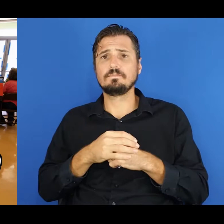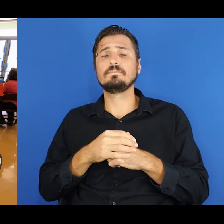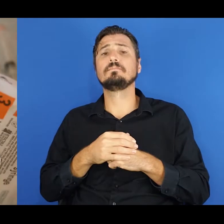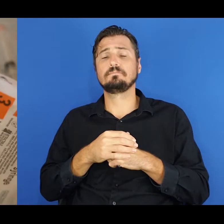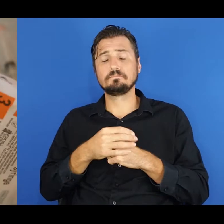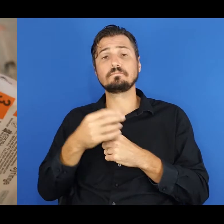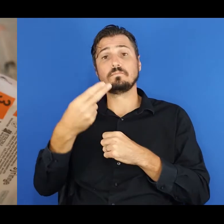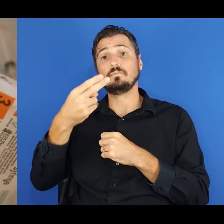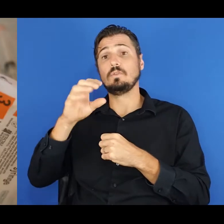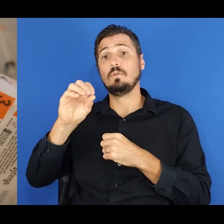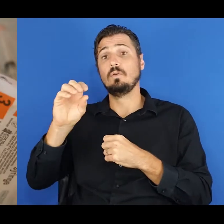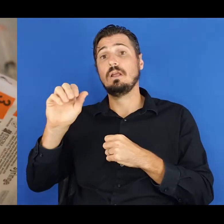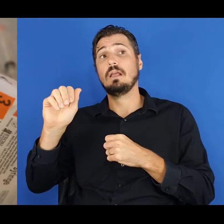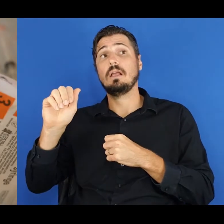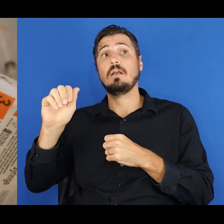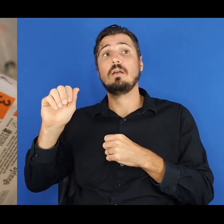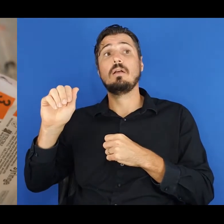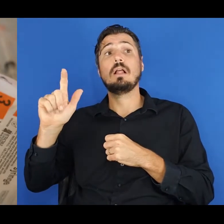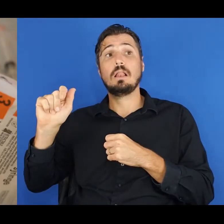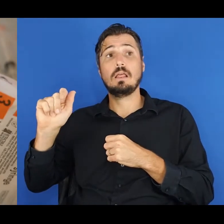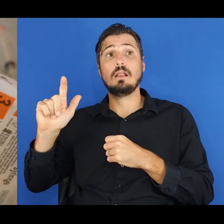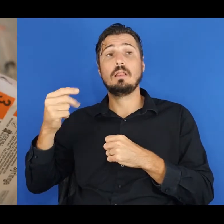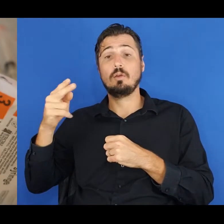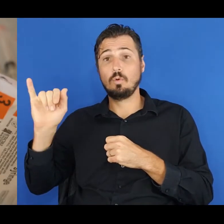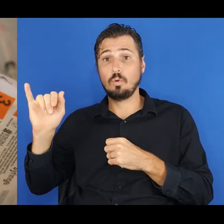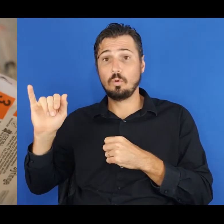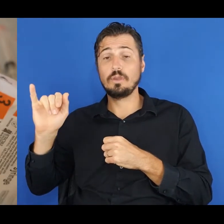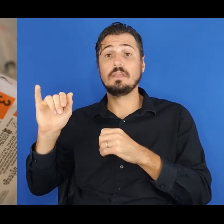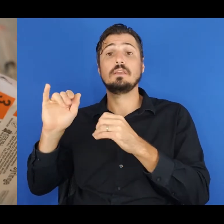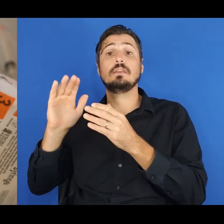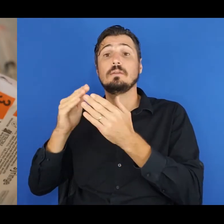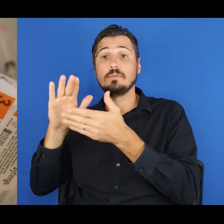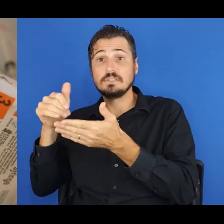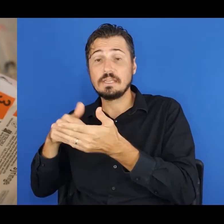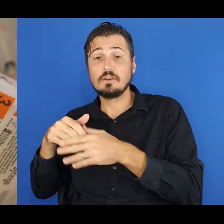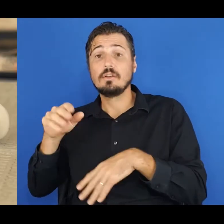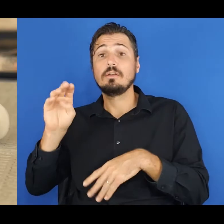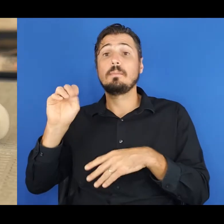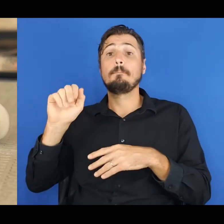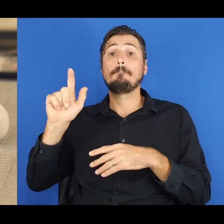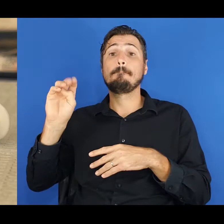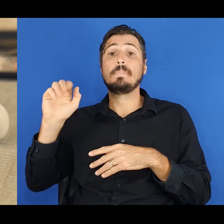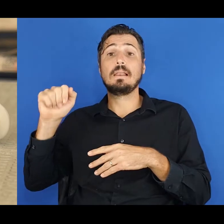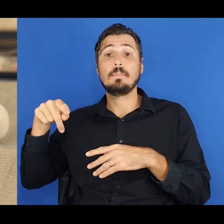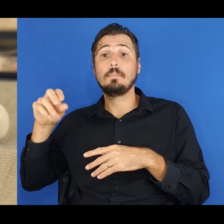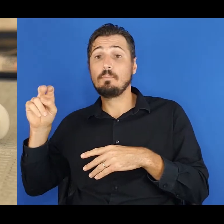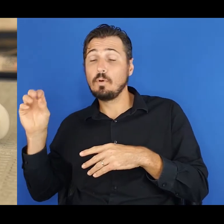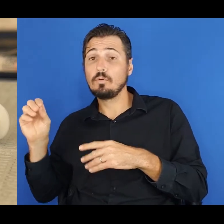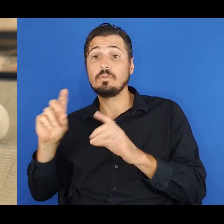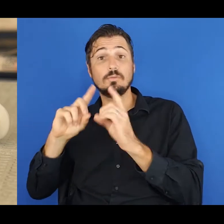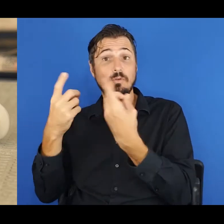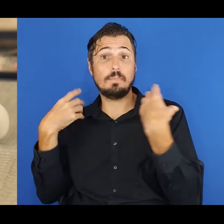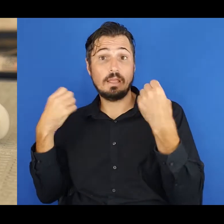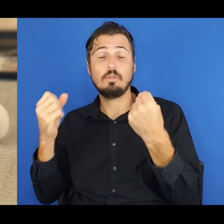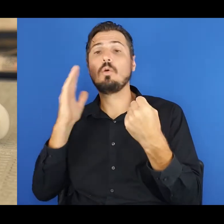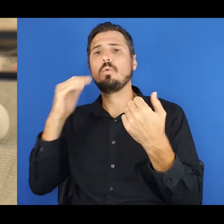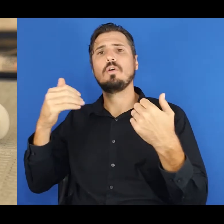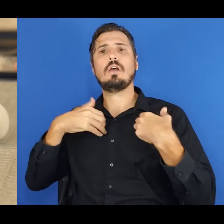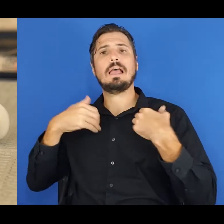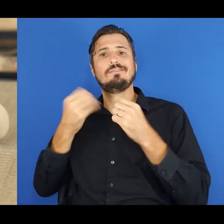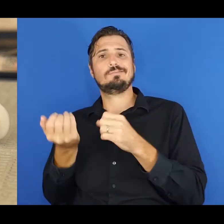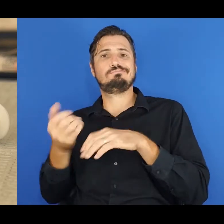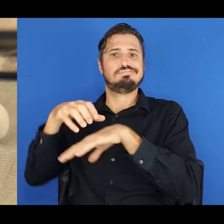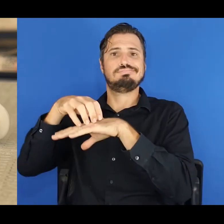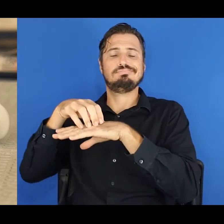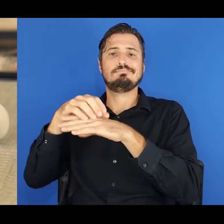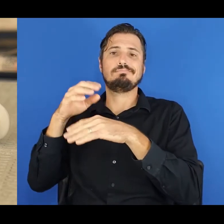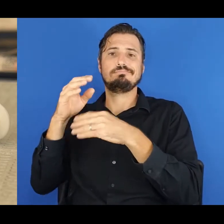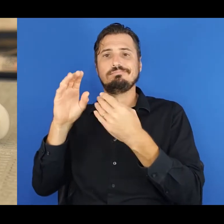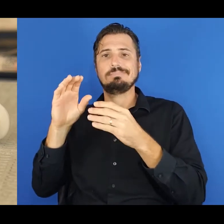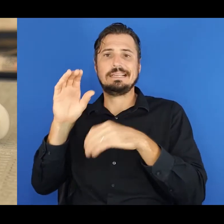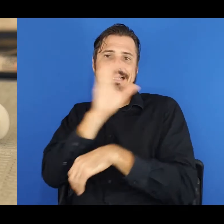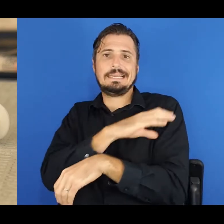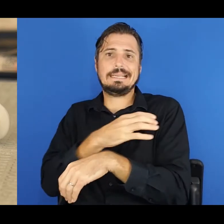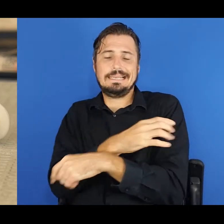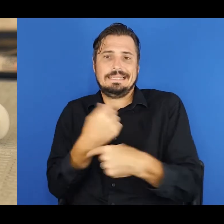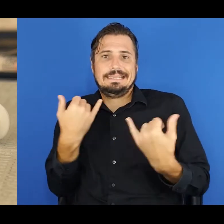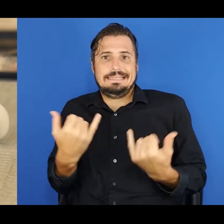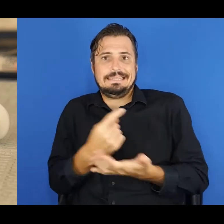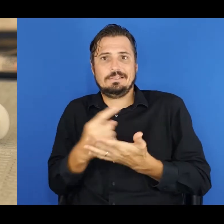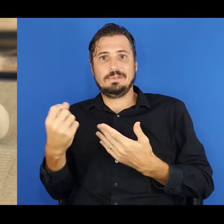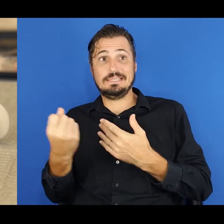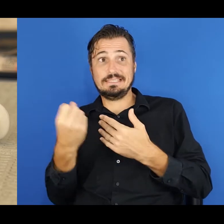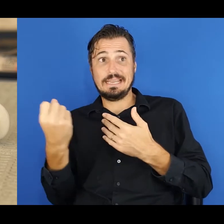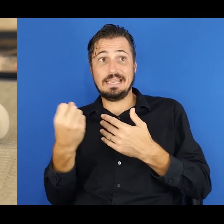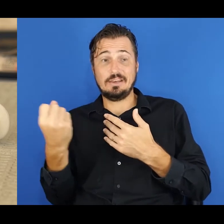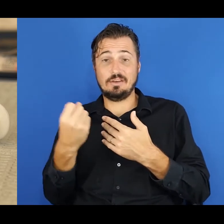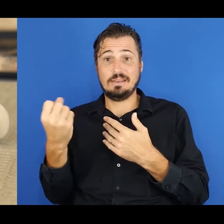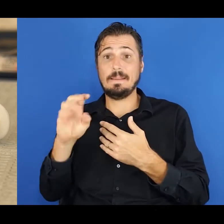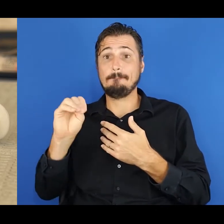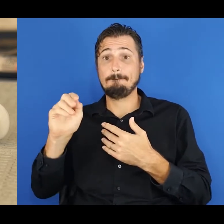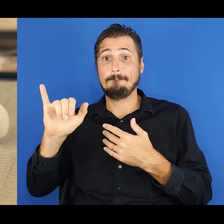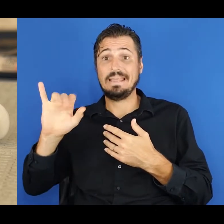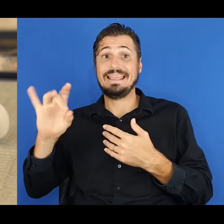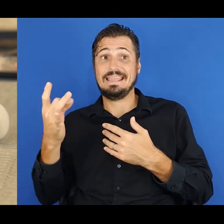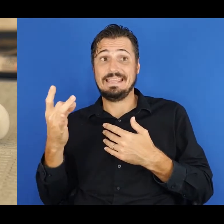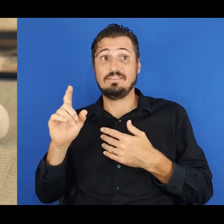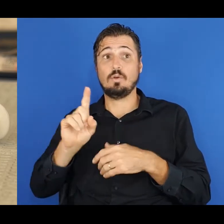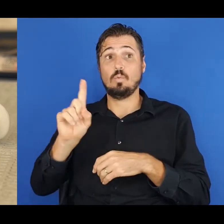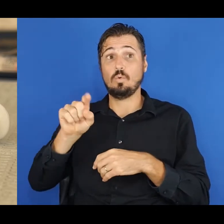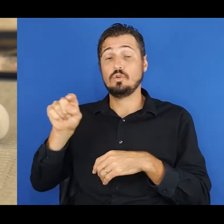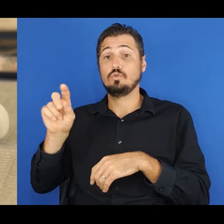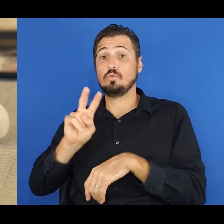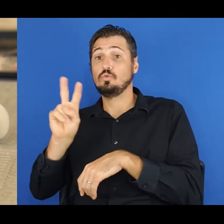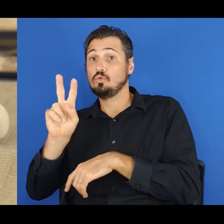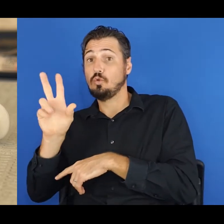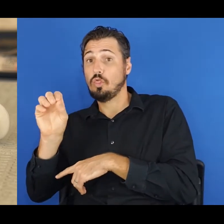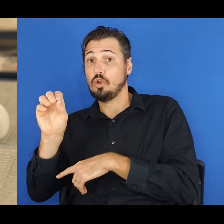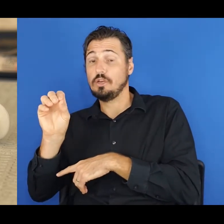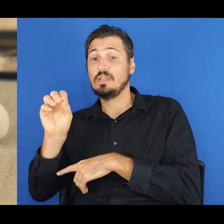Additionally, Ho’ola Lahui Community Center, Malama Pono and the Department of Health will be offering a pop-up mobile clinic in Anahola this Saturday, May 8 from 1 to 2:30 p.m. at the Anahola